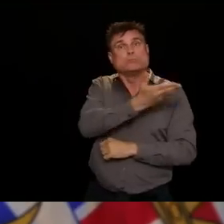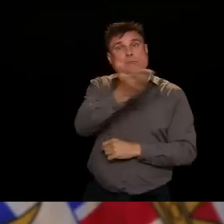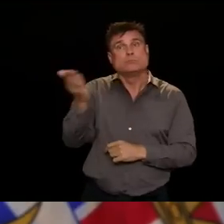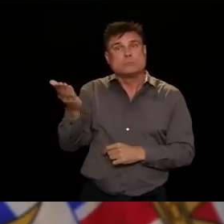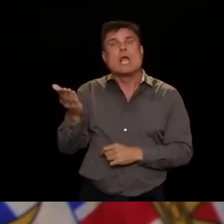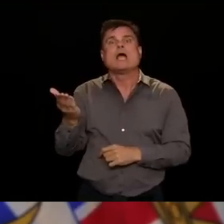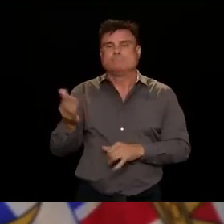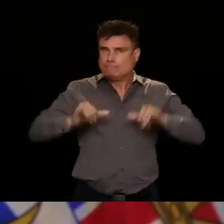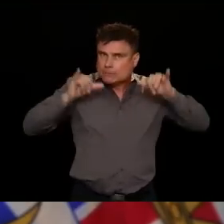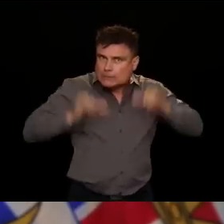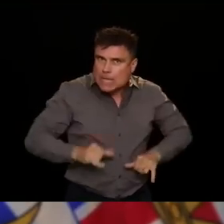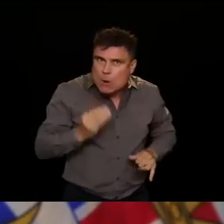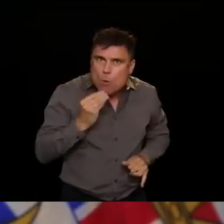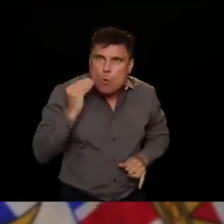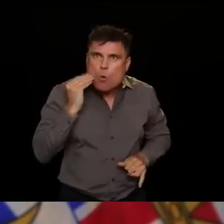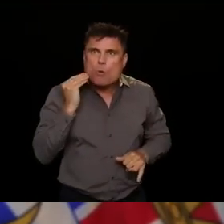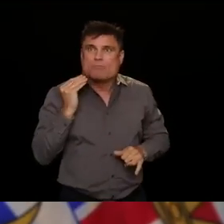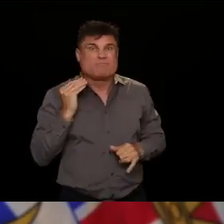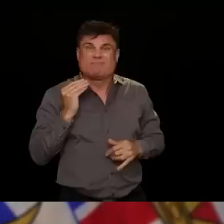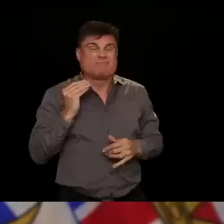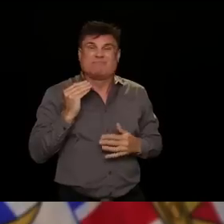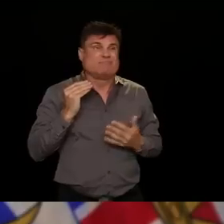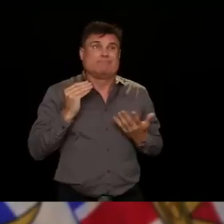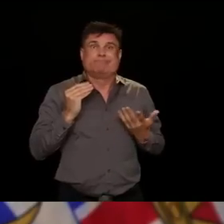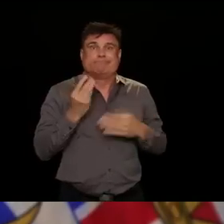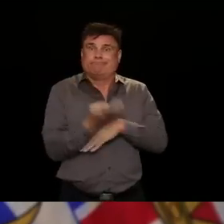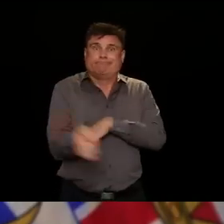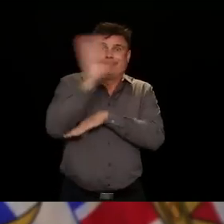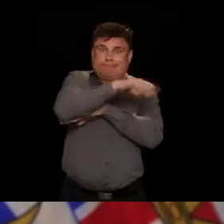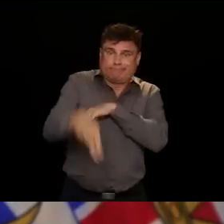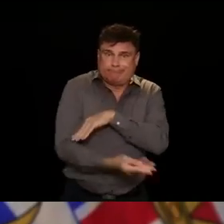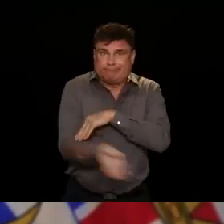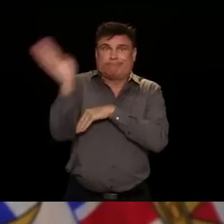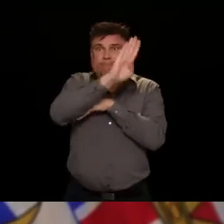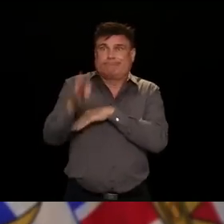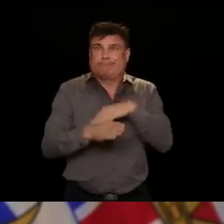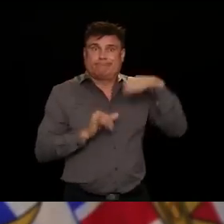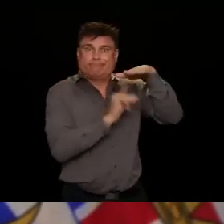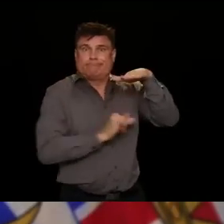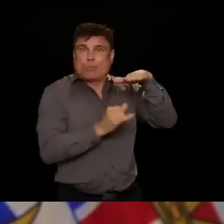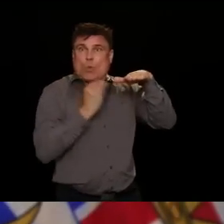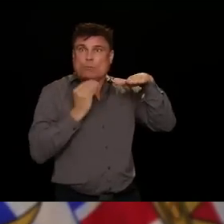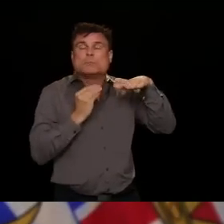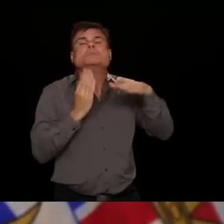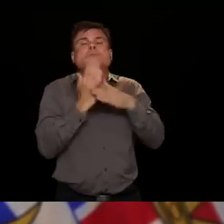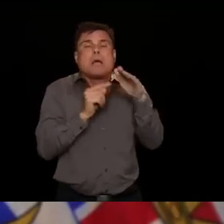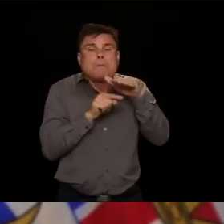of the transition we have made when we had public health measures put in place